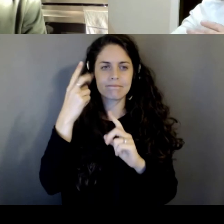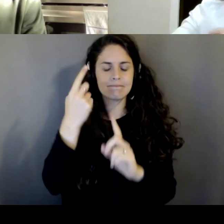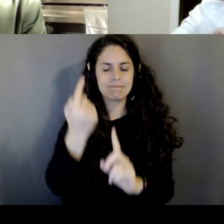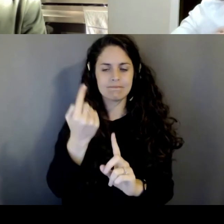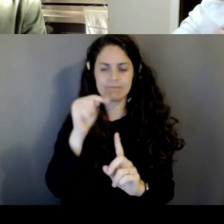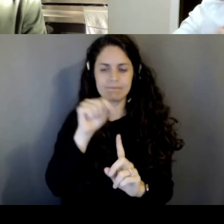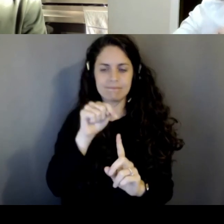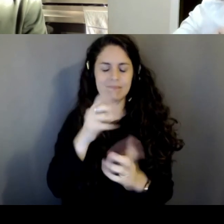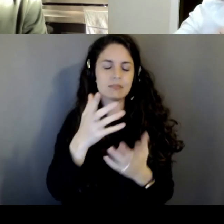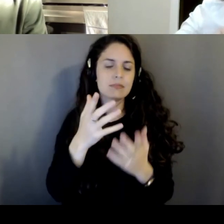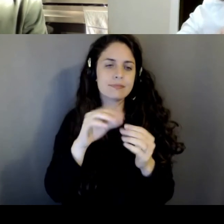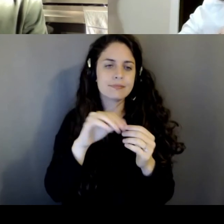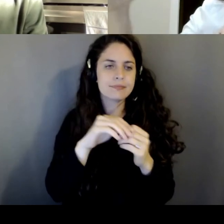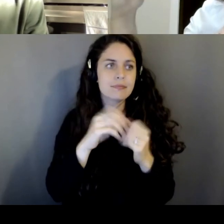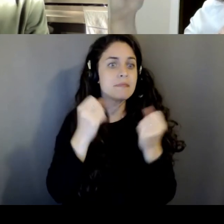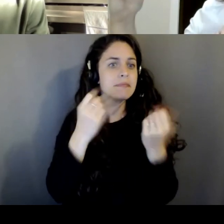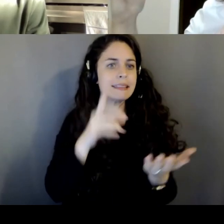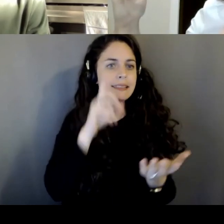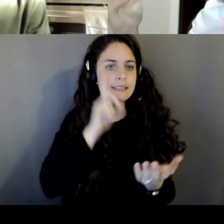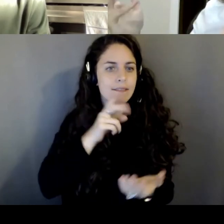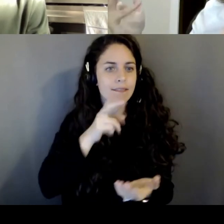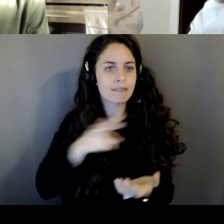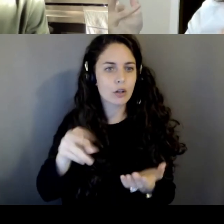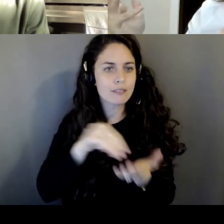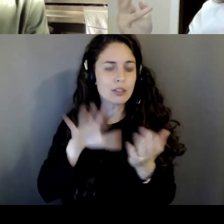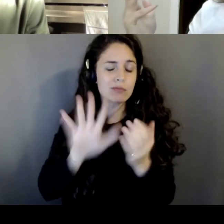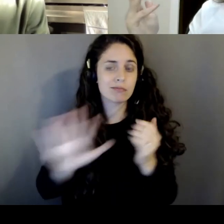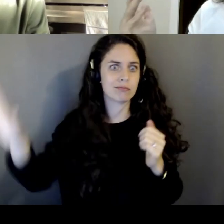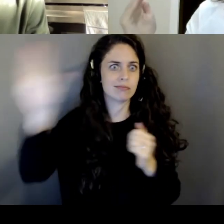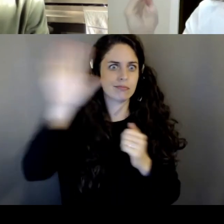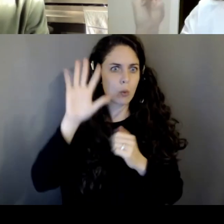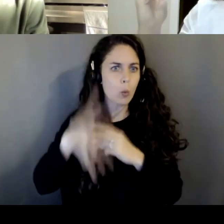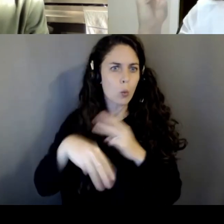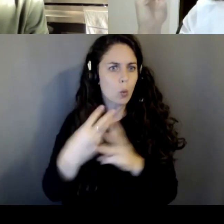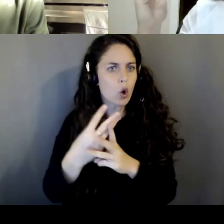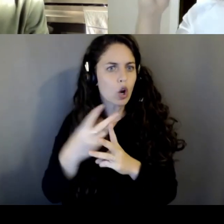a lot of deaf and hard of hearing students around the world even have this perception, that they can